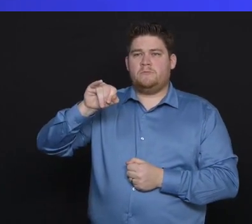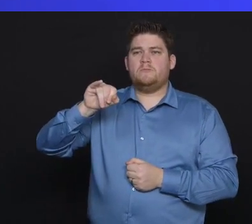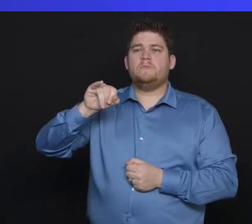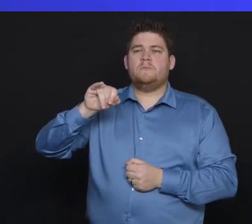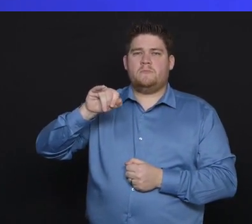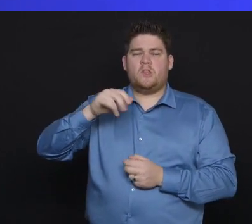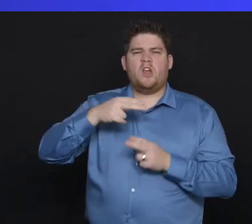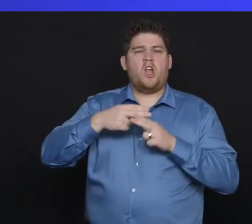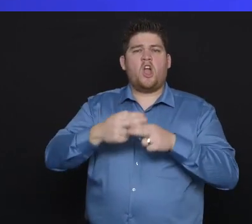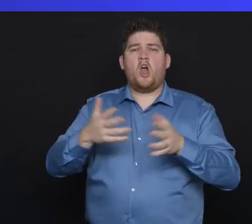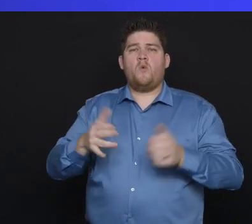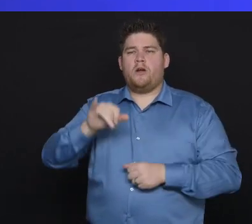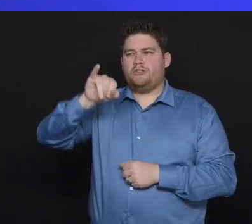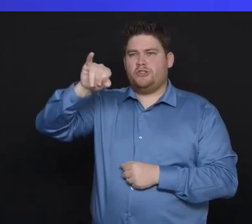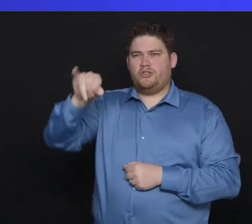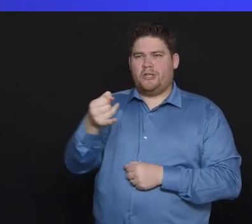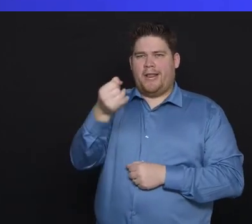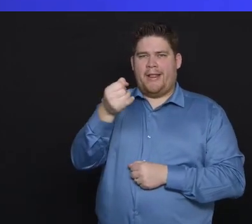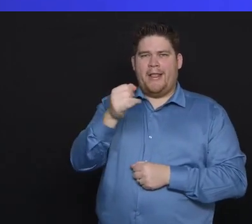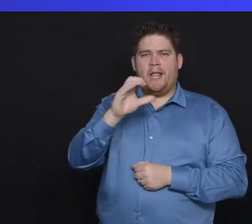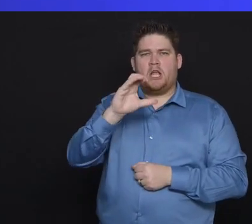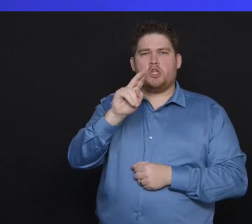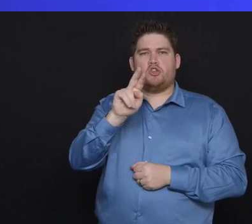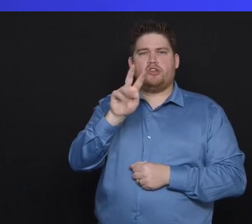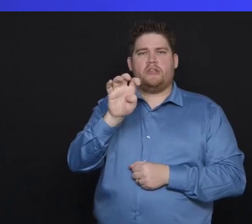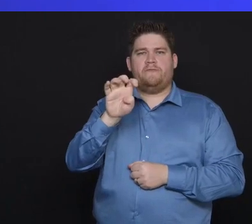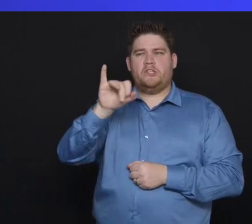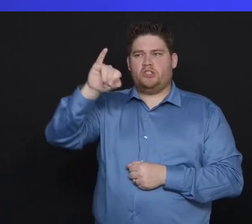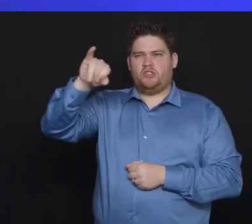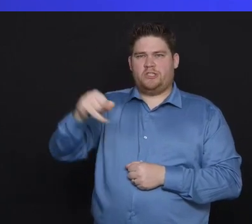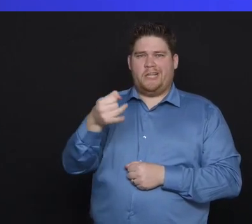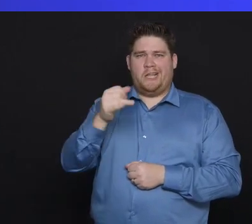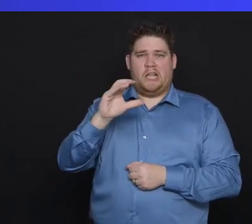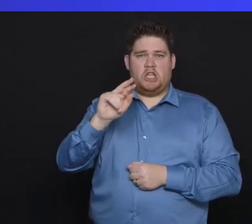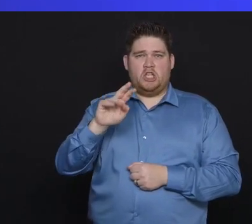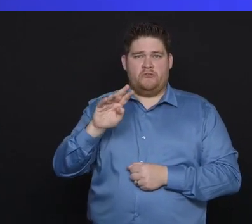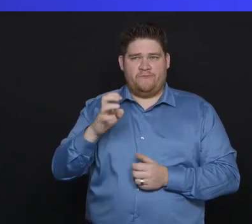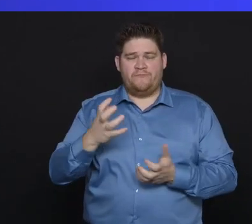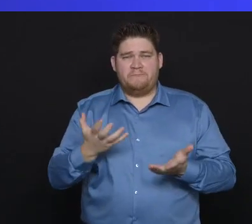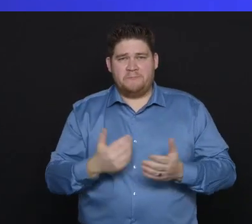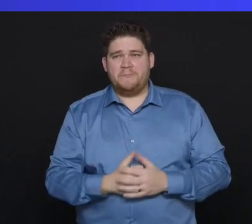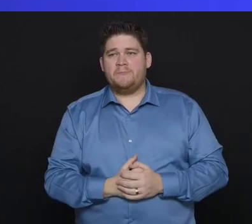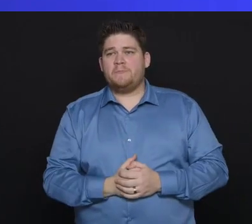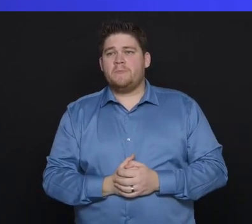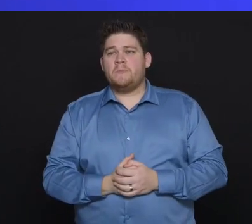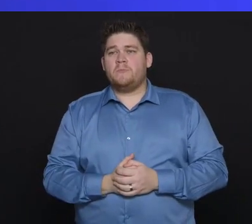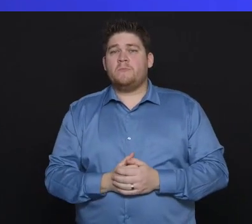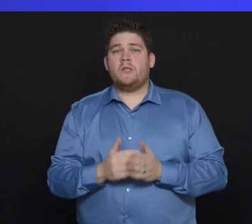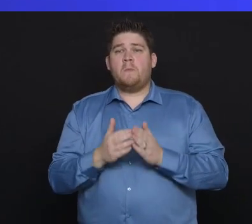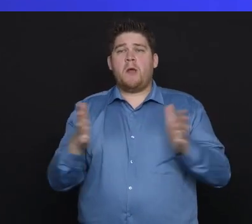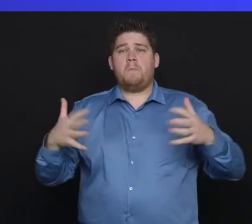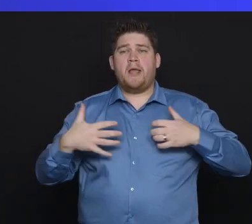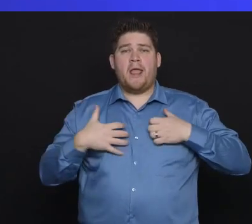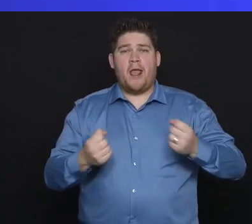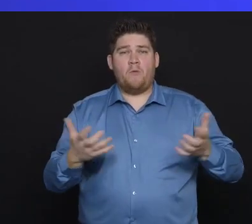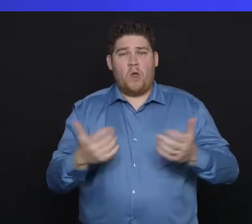health and the things we have in our health care system to help protect people and look after people, we pay